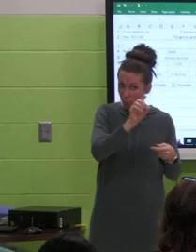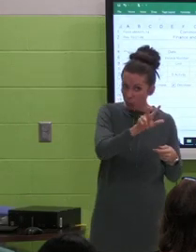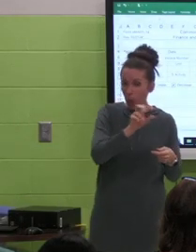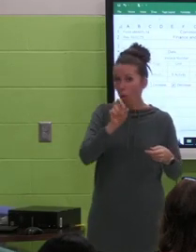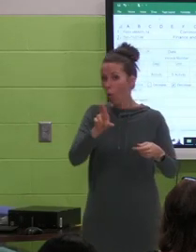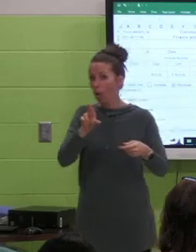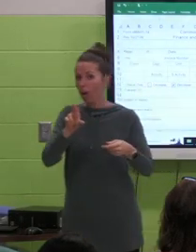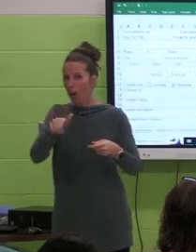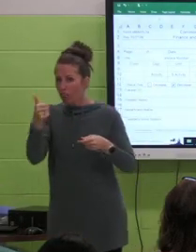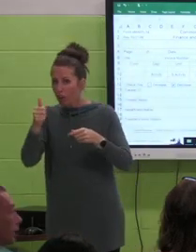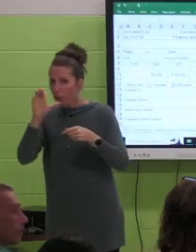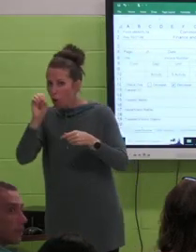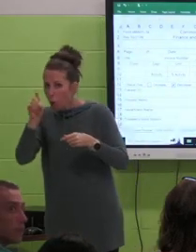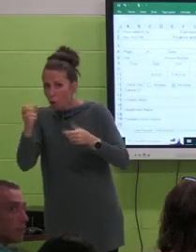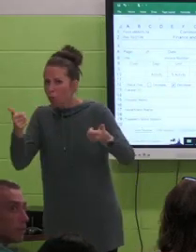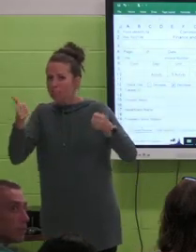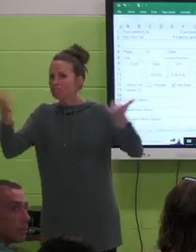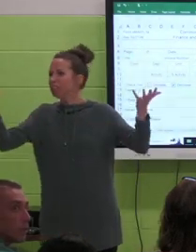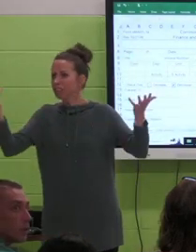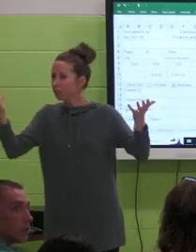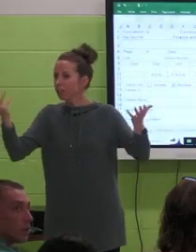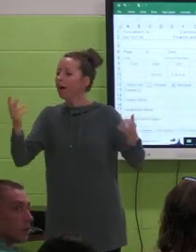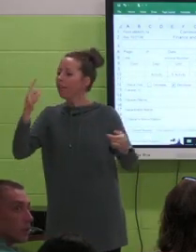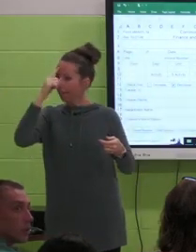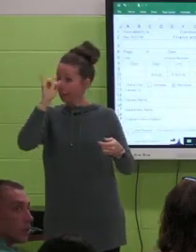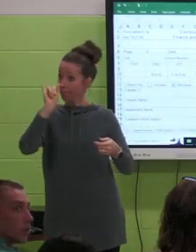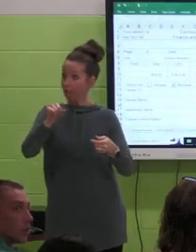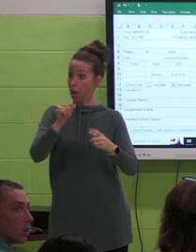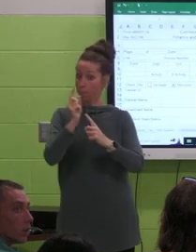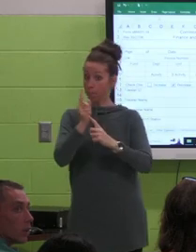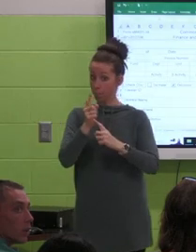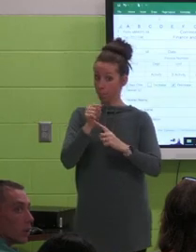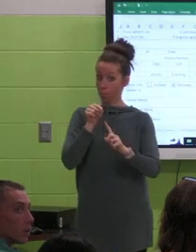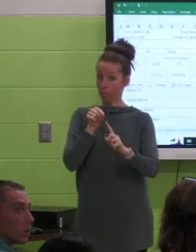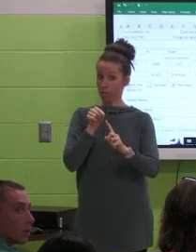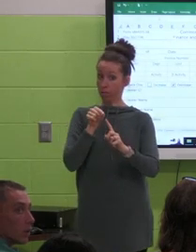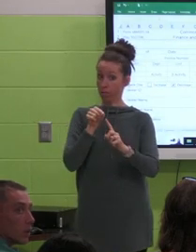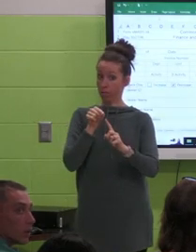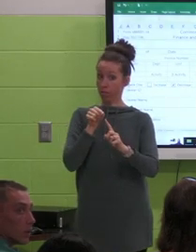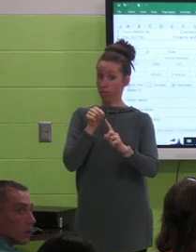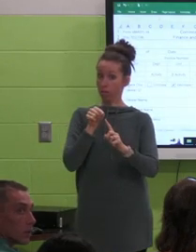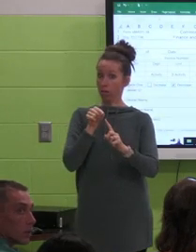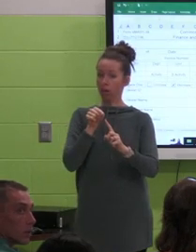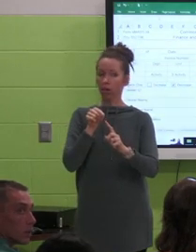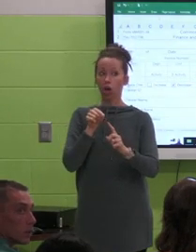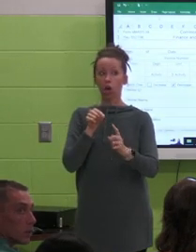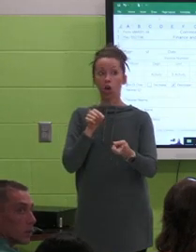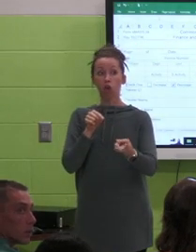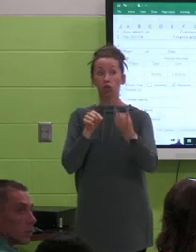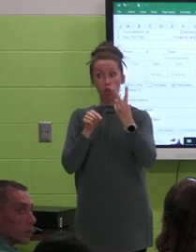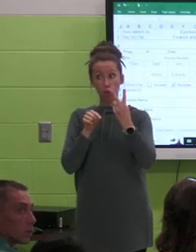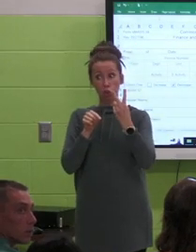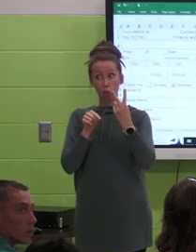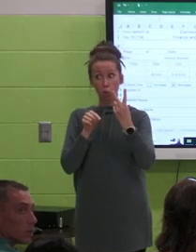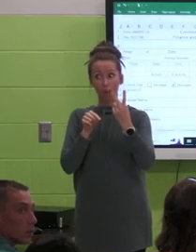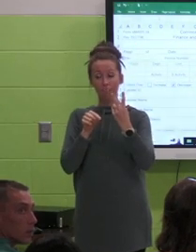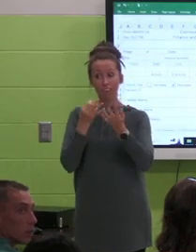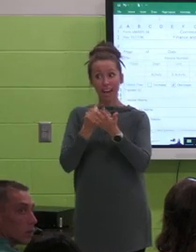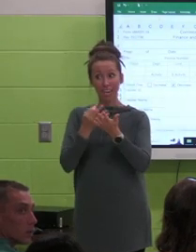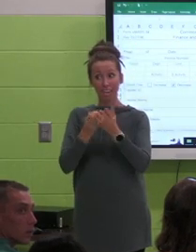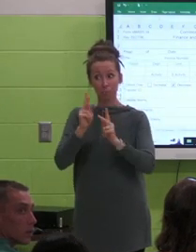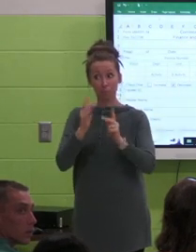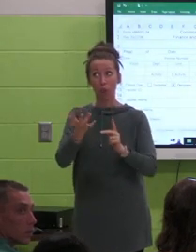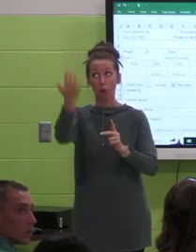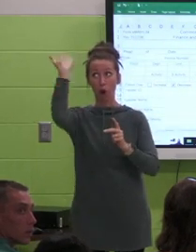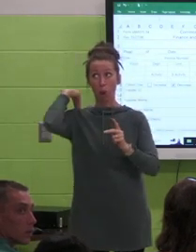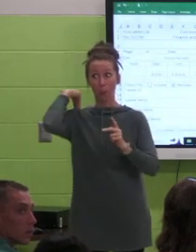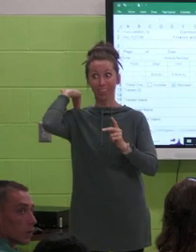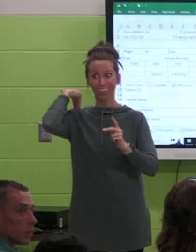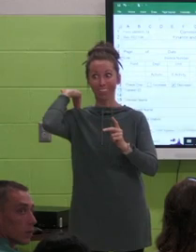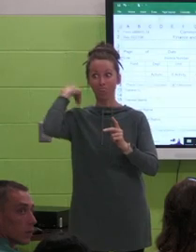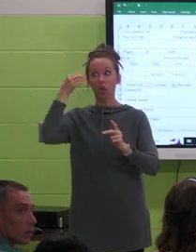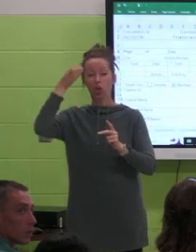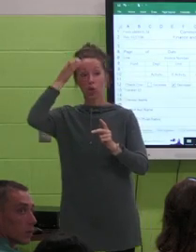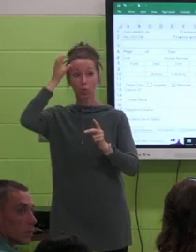the other okay I think at that point two Finance officers ago yeah she took care of the of the